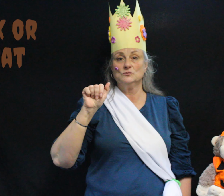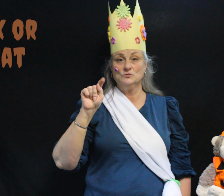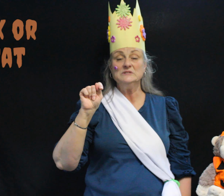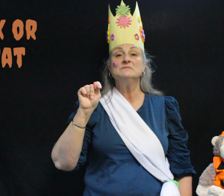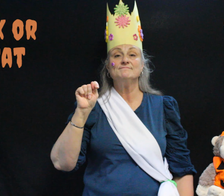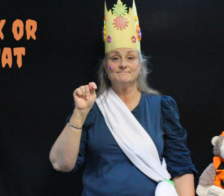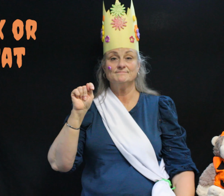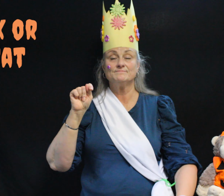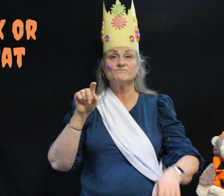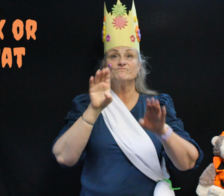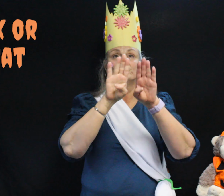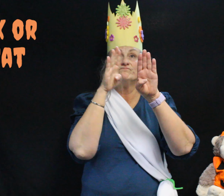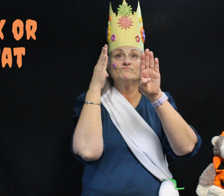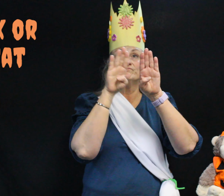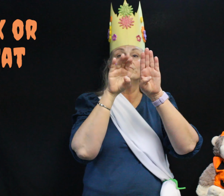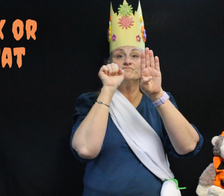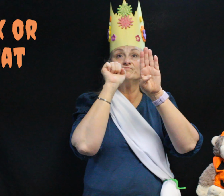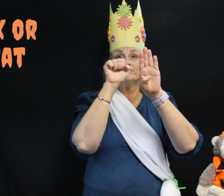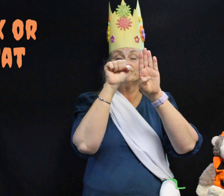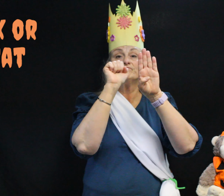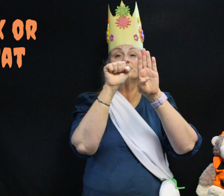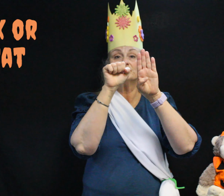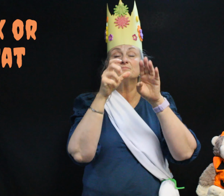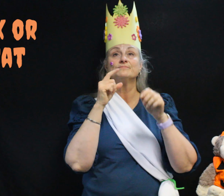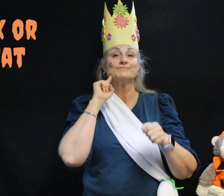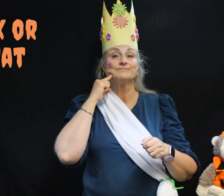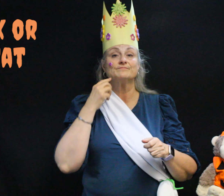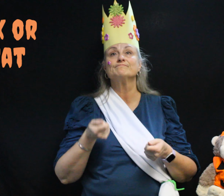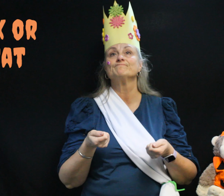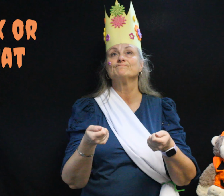You can sign trick-or-treat like this.